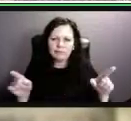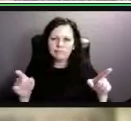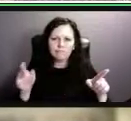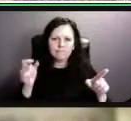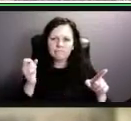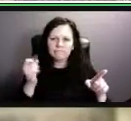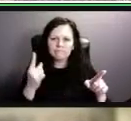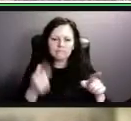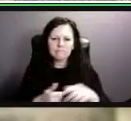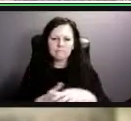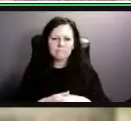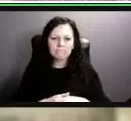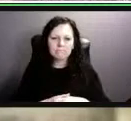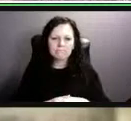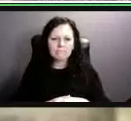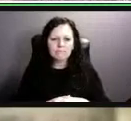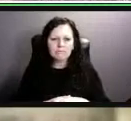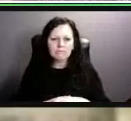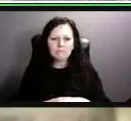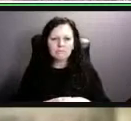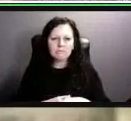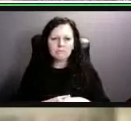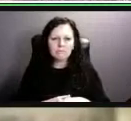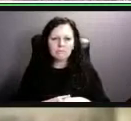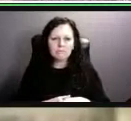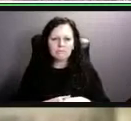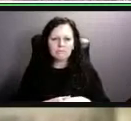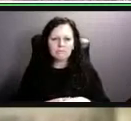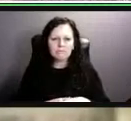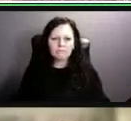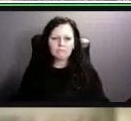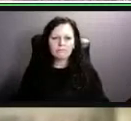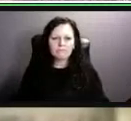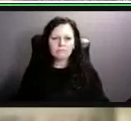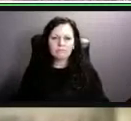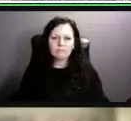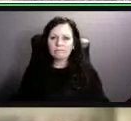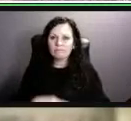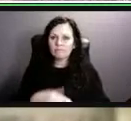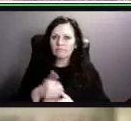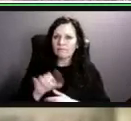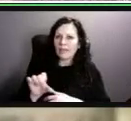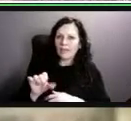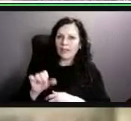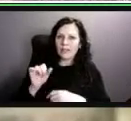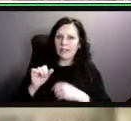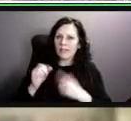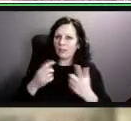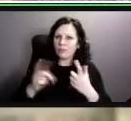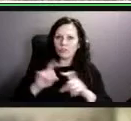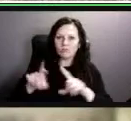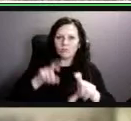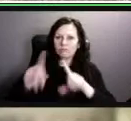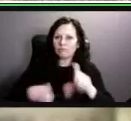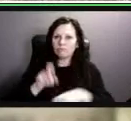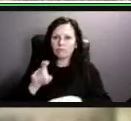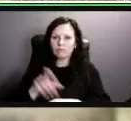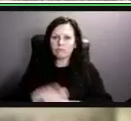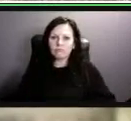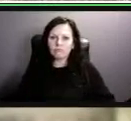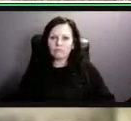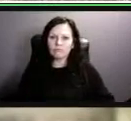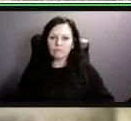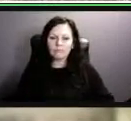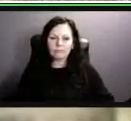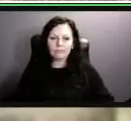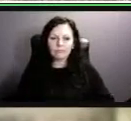AND ANALYSIS CYCLE AND ENTITLED